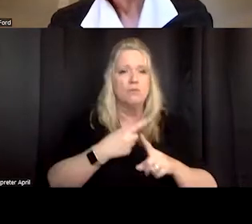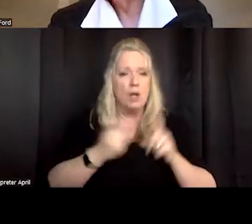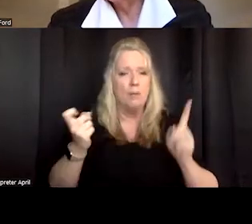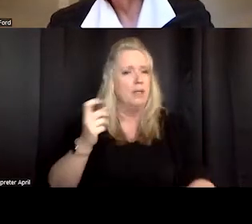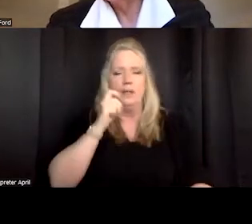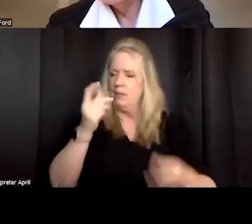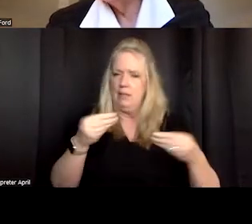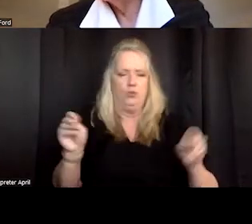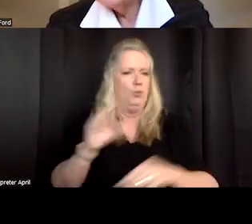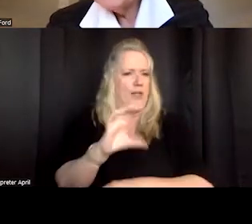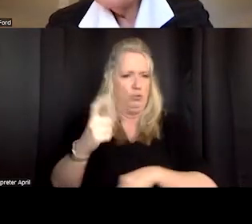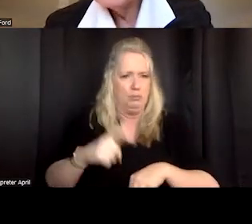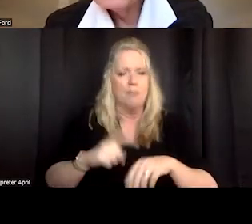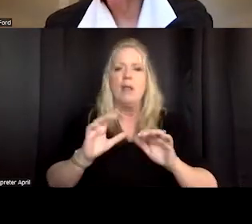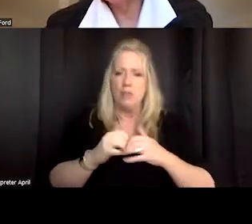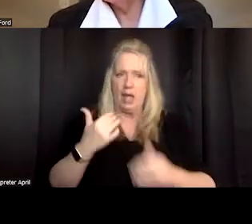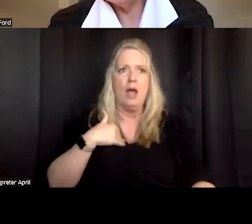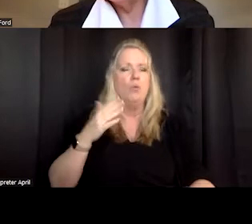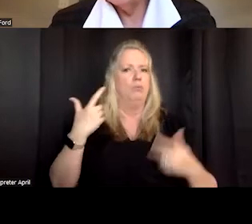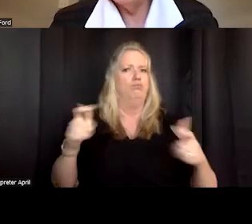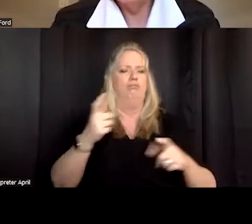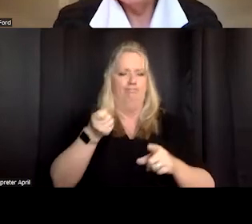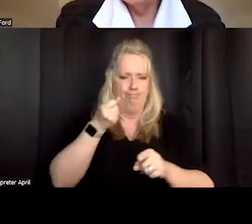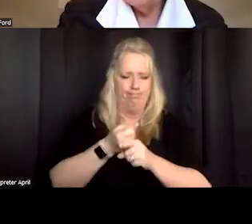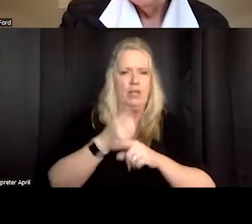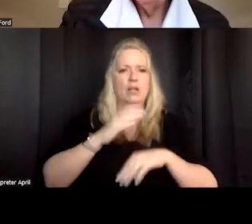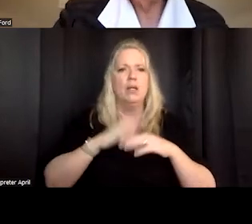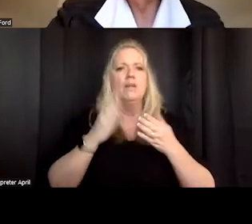SO THAT IS A WAY IN WHICH WE MADE A MAJOR IMPACT ON PUBLIC HEALTH. NEXT SLIDE.